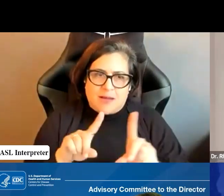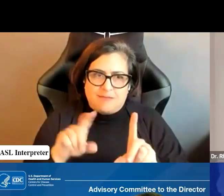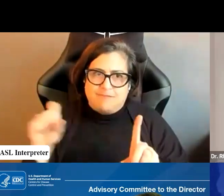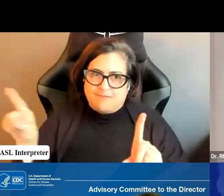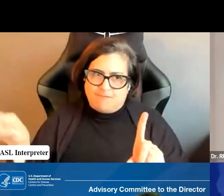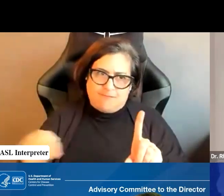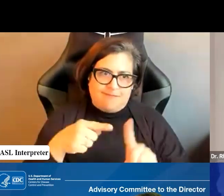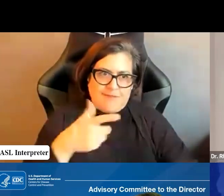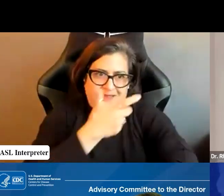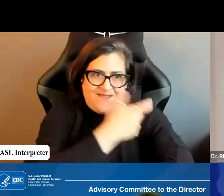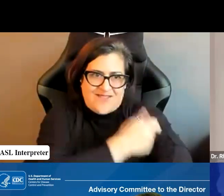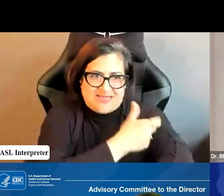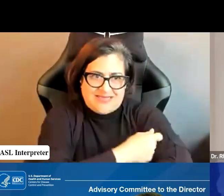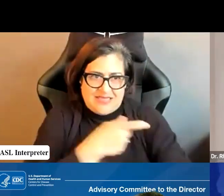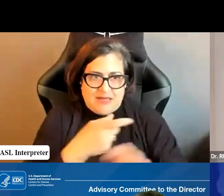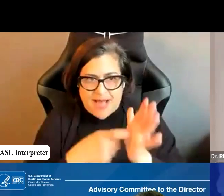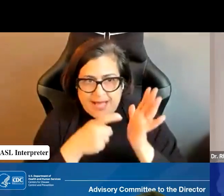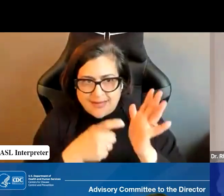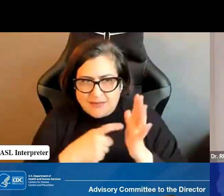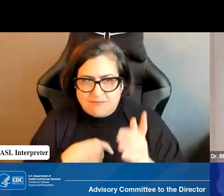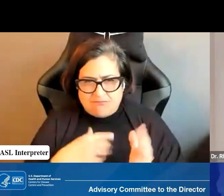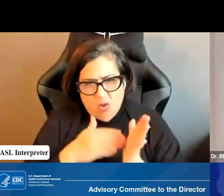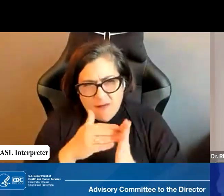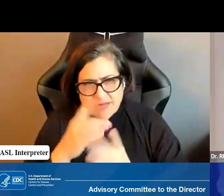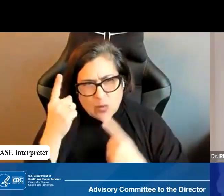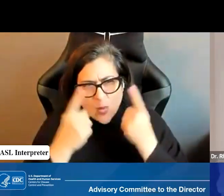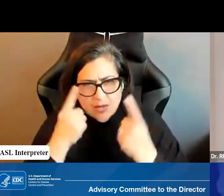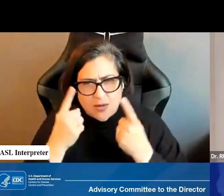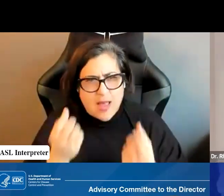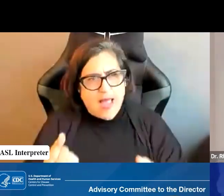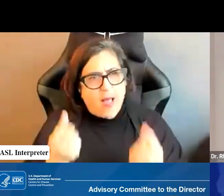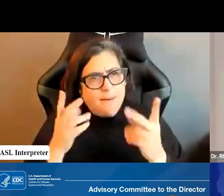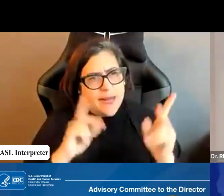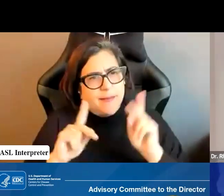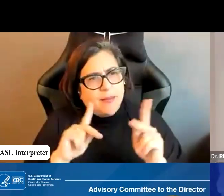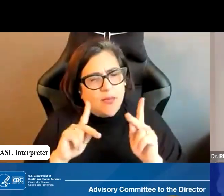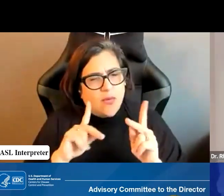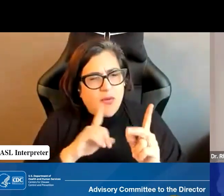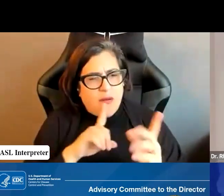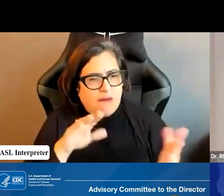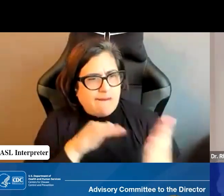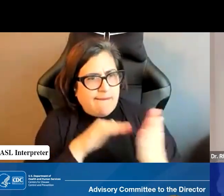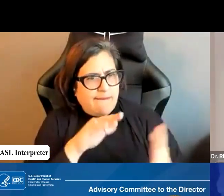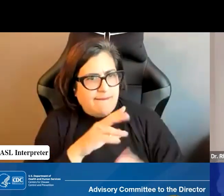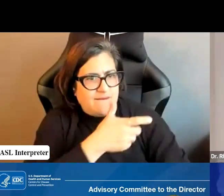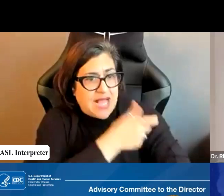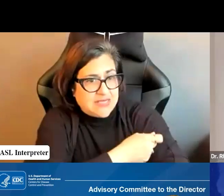I often wonder how many people are objecting to the vaccine versus objecting to the mandate.